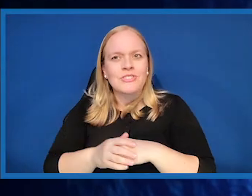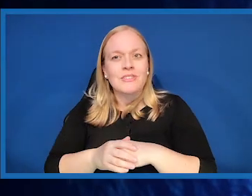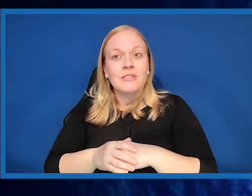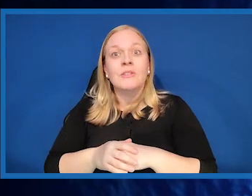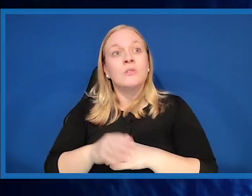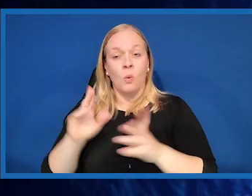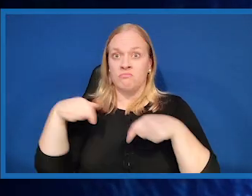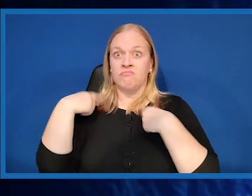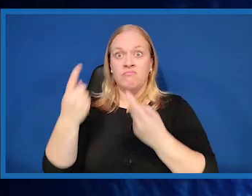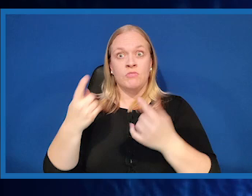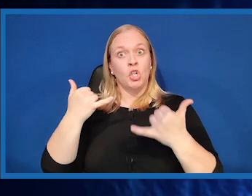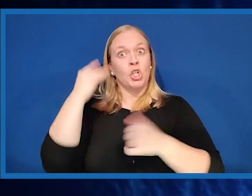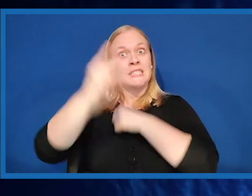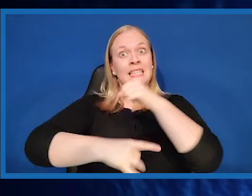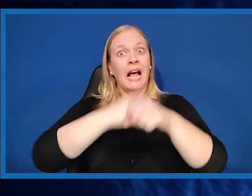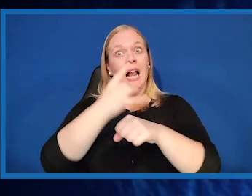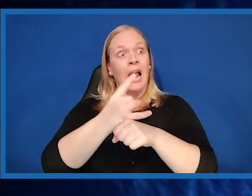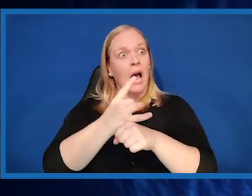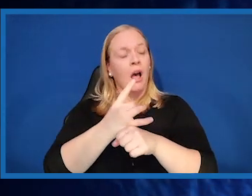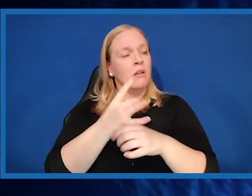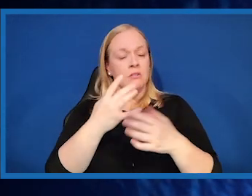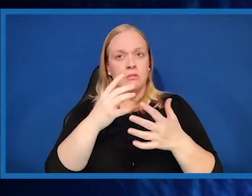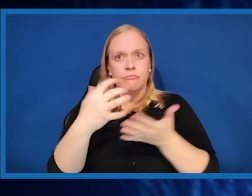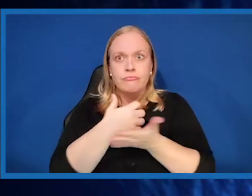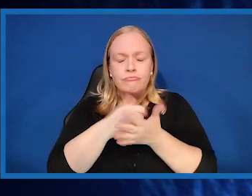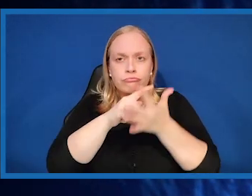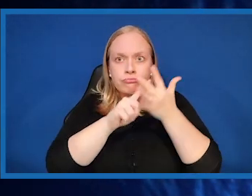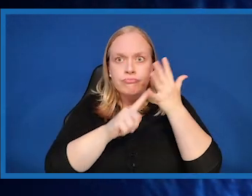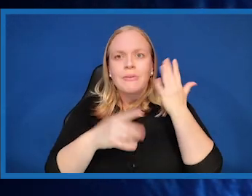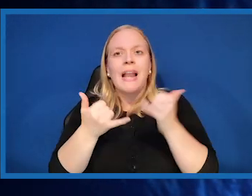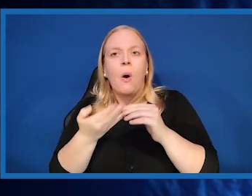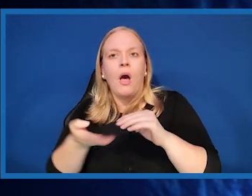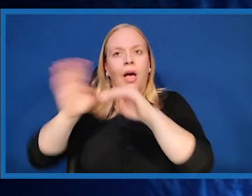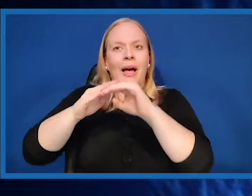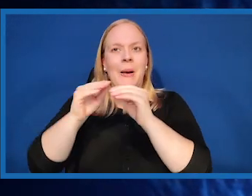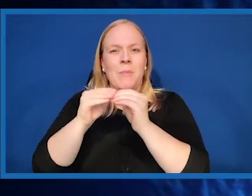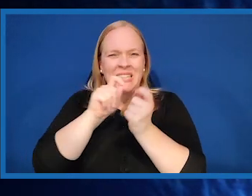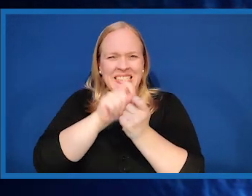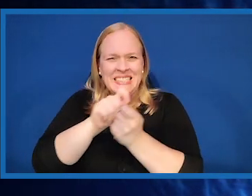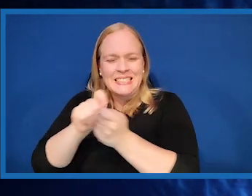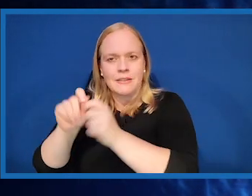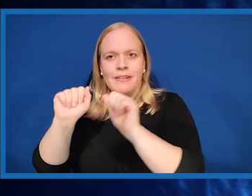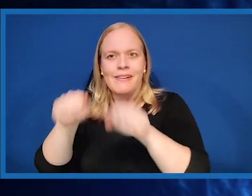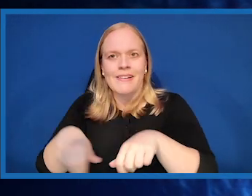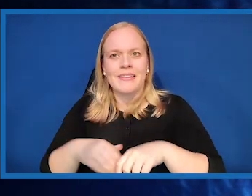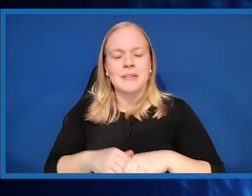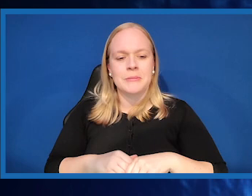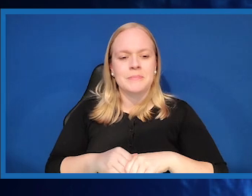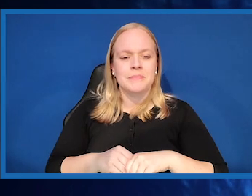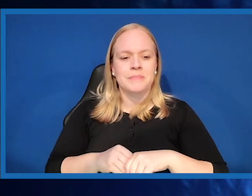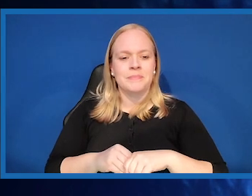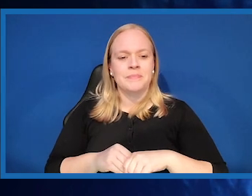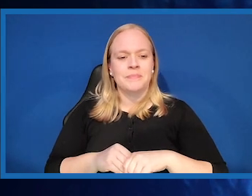UH, EVERY TIME. SO SATELLITE'S A GOOD EXAMPLE OF THAT, WE'RE ALWAYS PUSHING THE BOUNDARIES OF WHAT WE CAN DO.